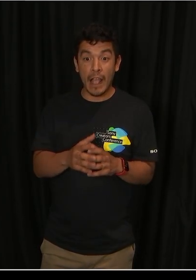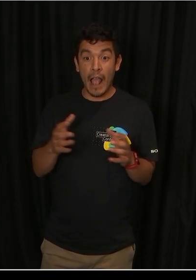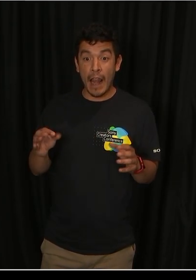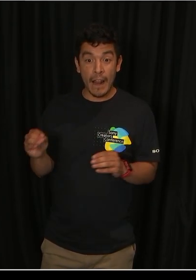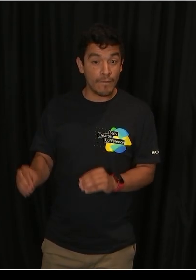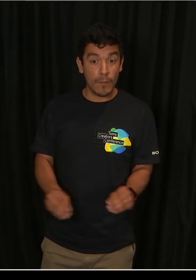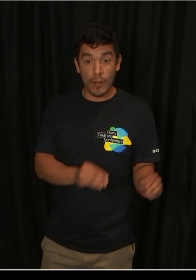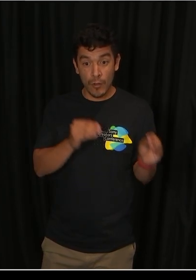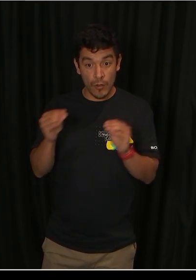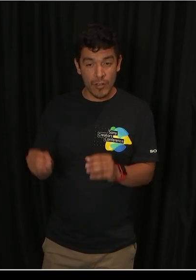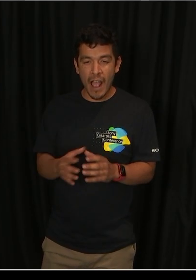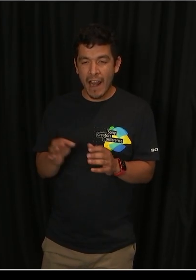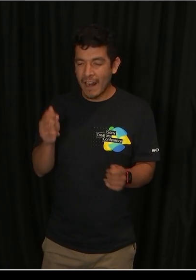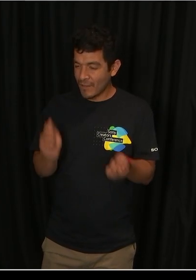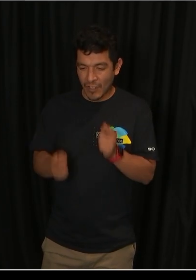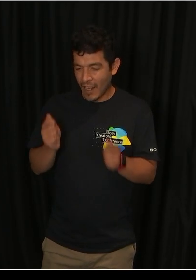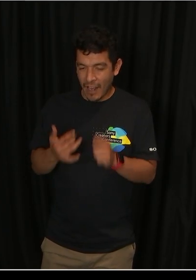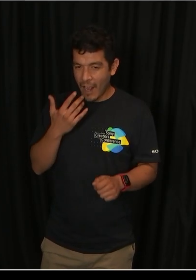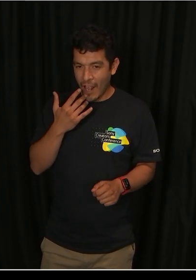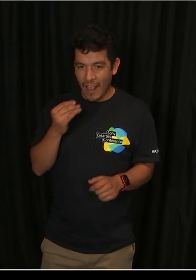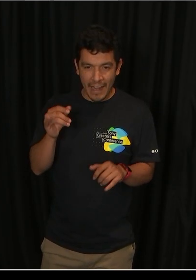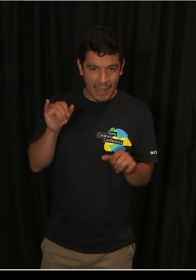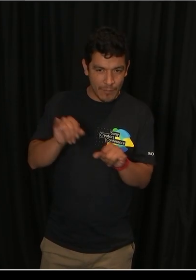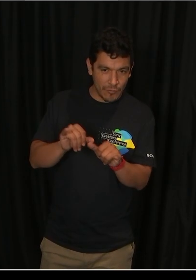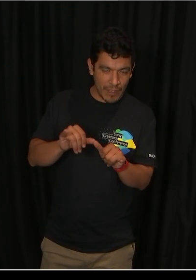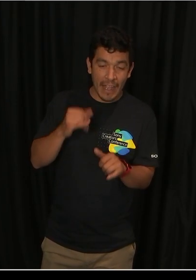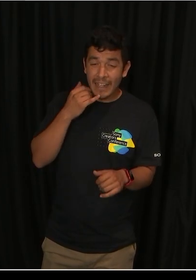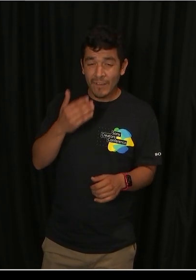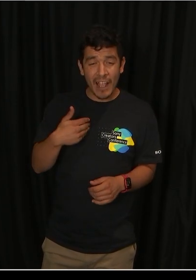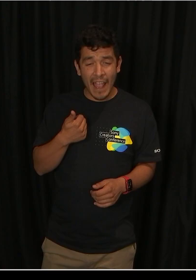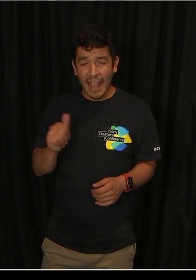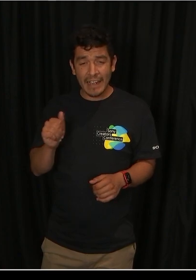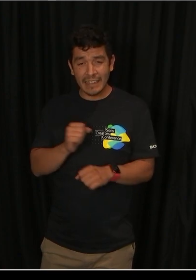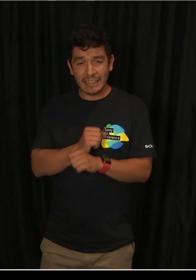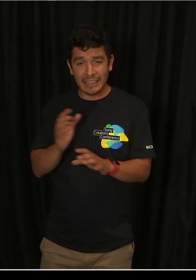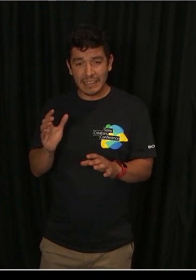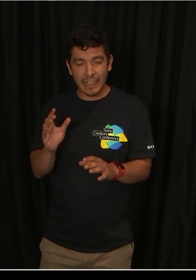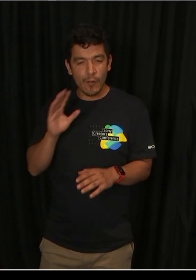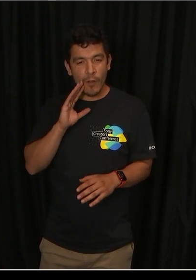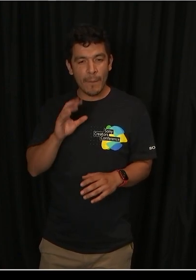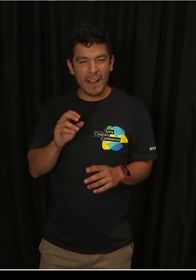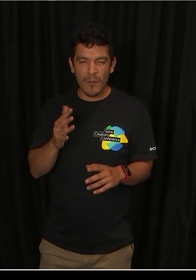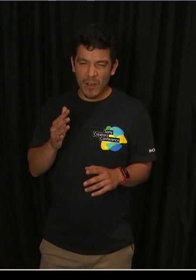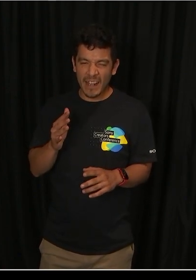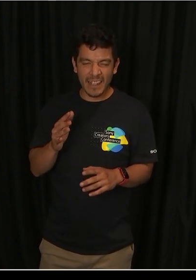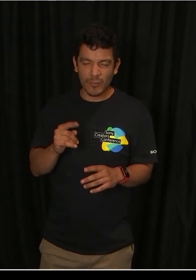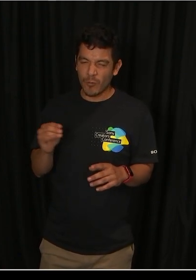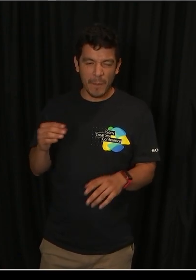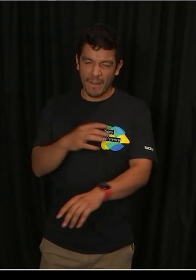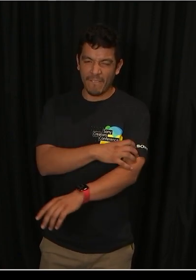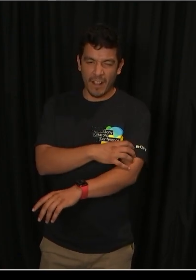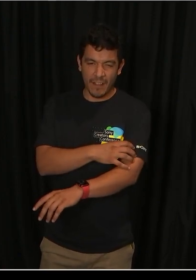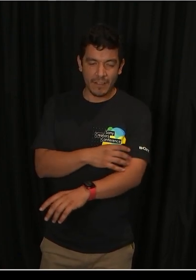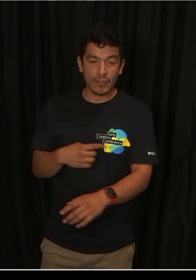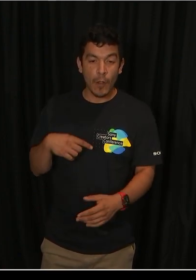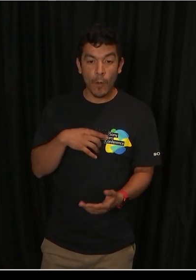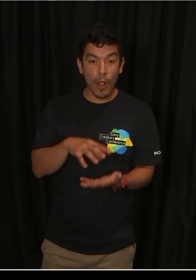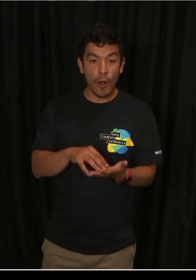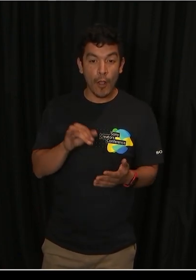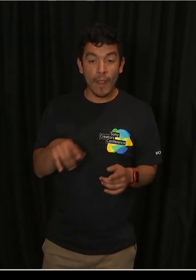a lot of like changing colors and imagery. And if he was ever going to be in a scene, it was going to be pretty overpowering. So we learned that as we move forward,